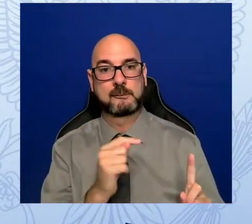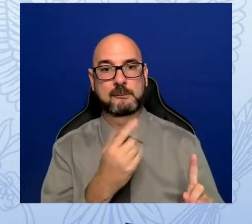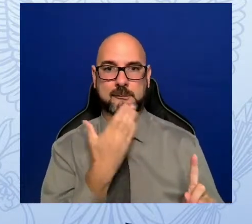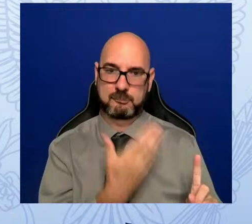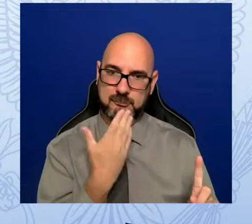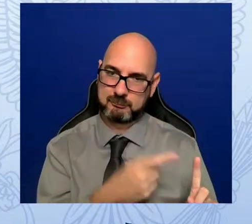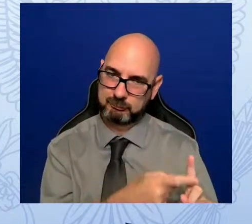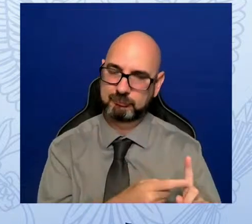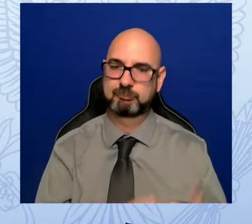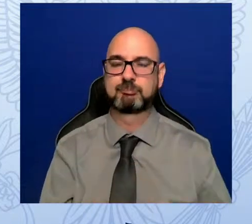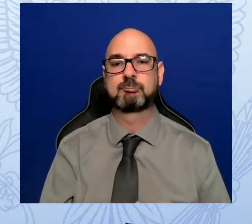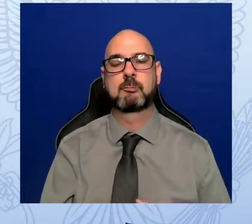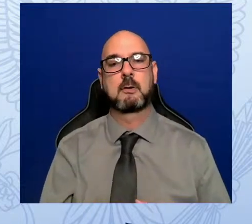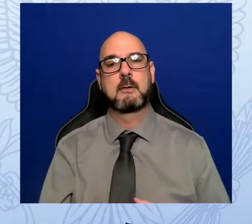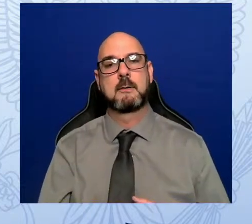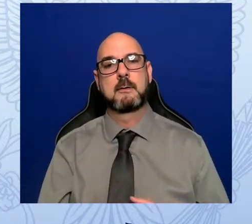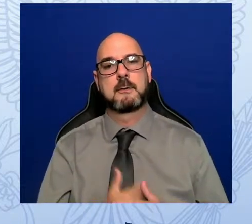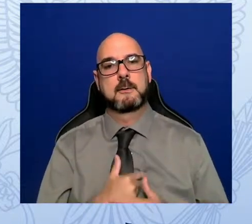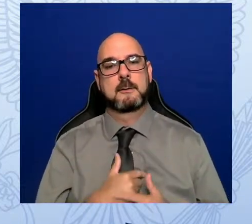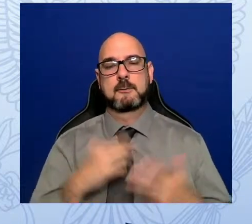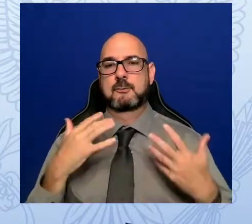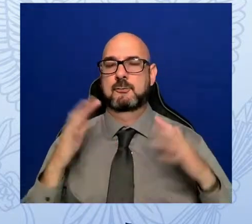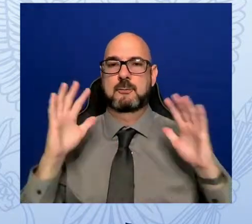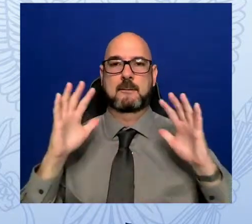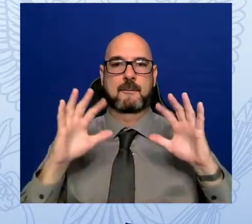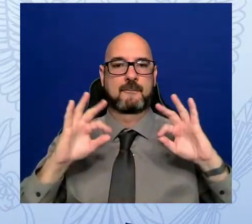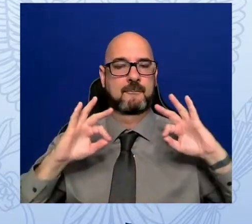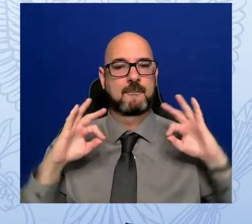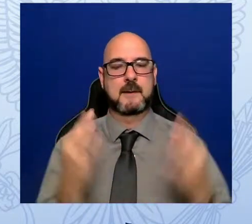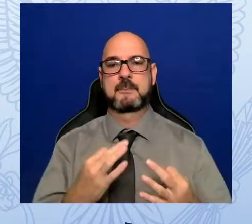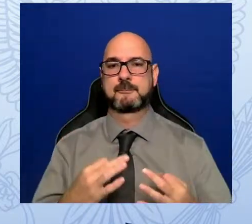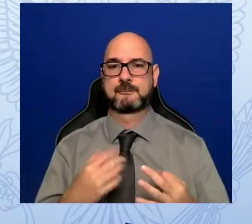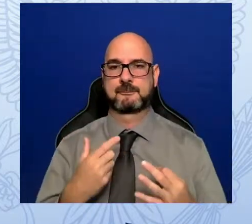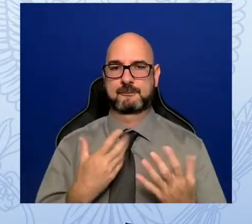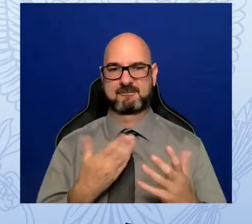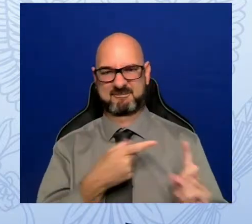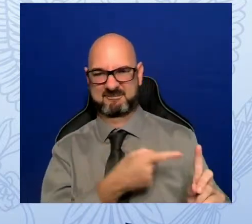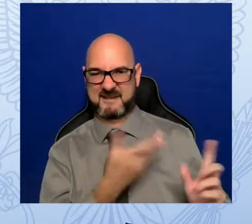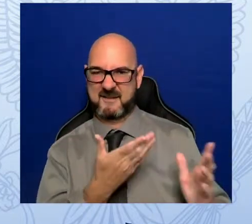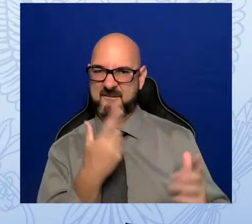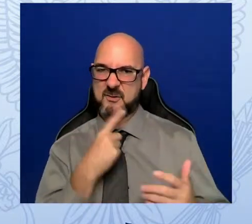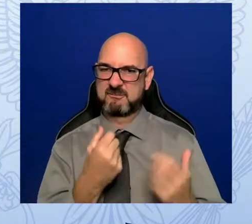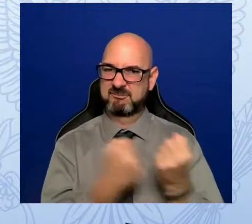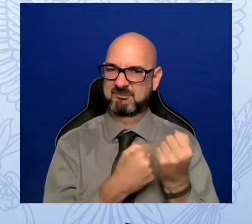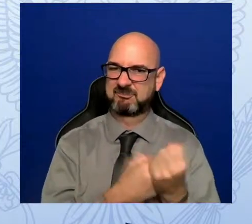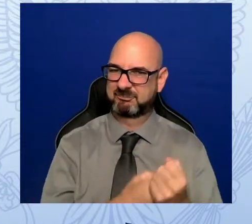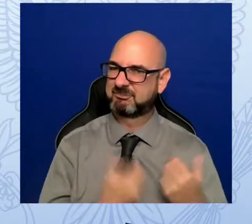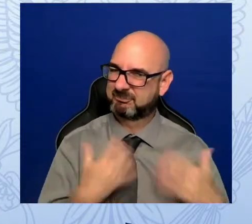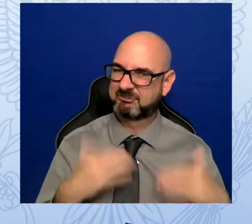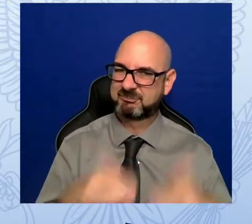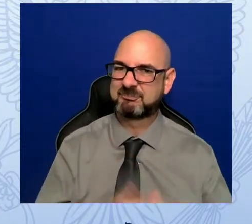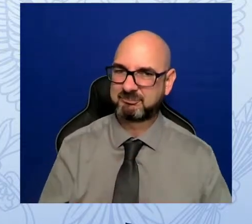and so thank you for everything that you've done. To our military families, particularly our military children,